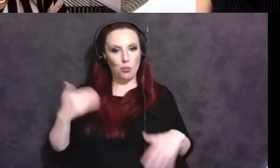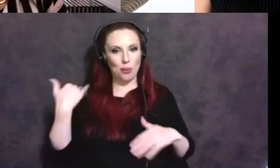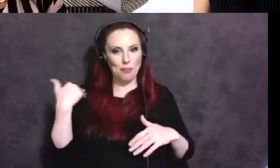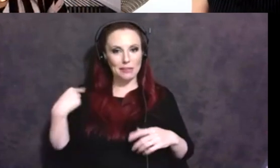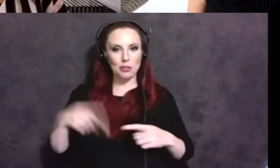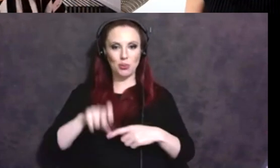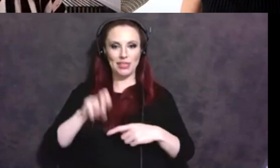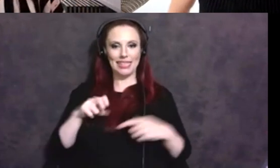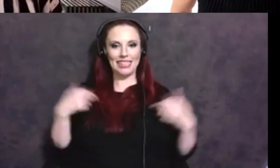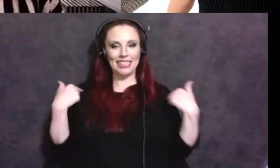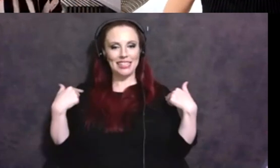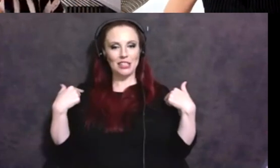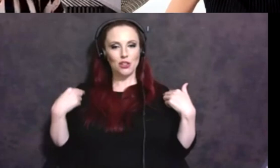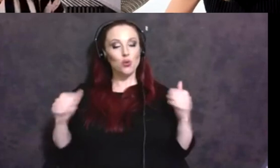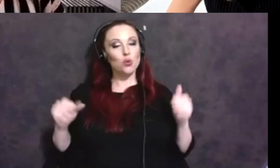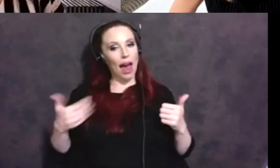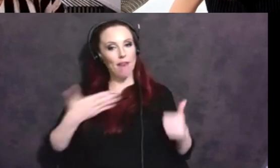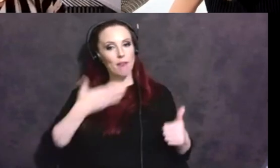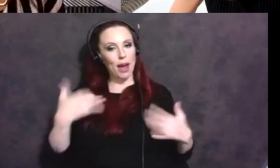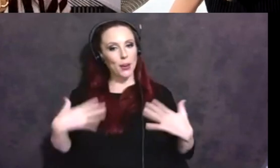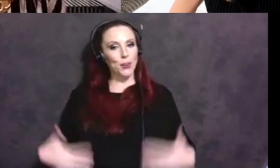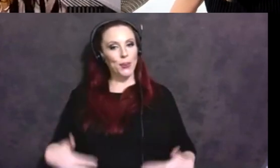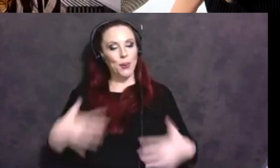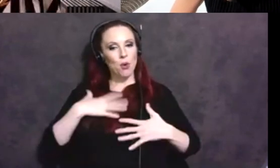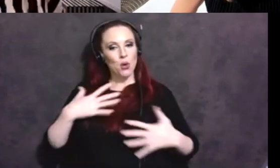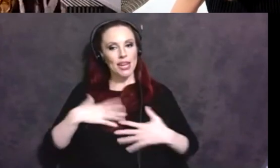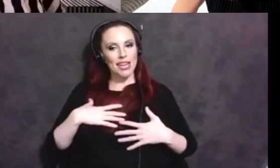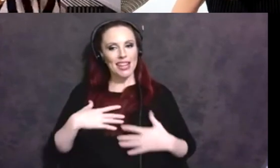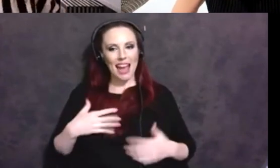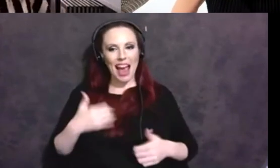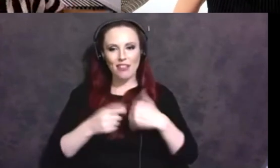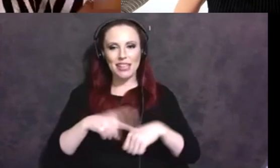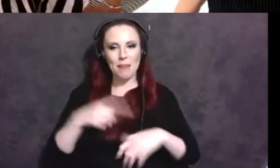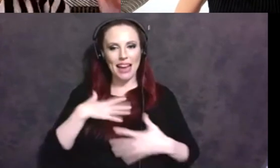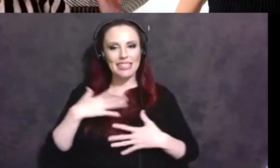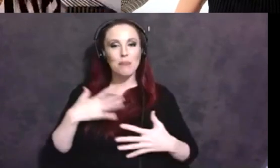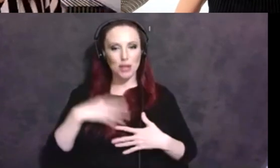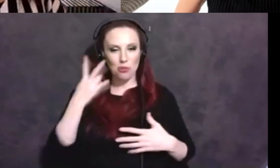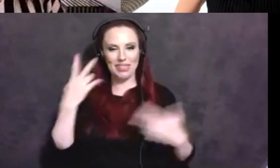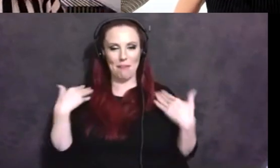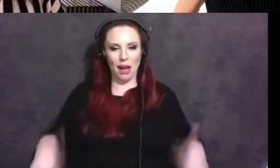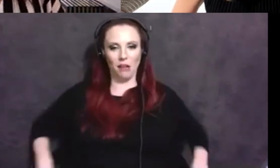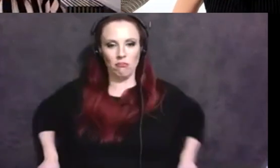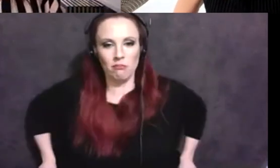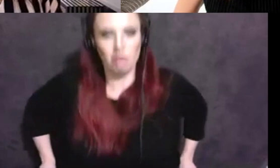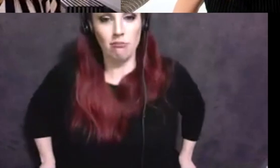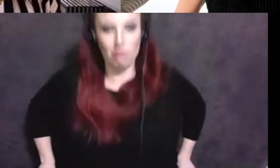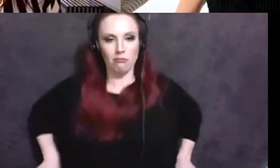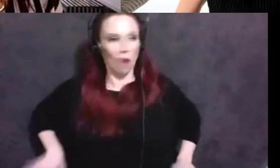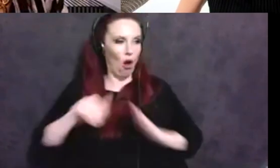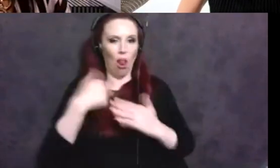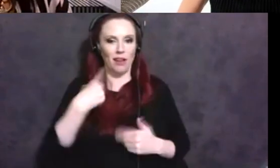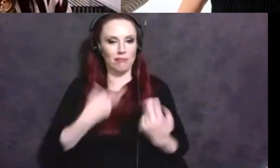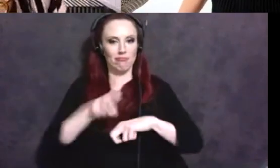reminds me to breathe. I keep the heating pad on my chair. It reminds me to sit up straighter